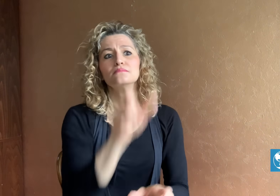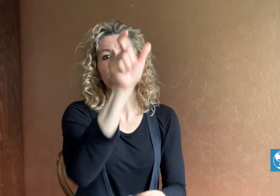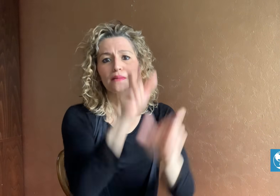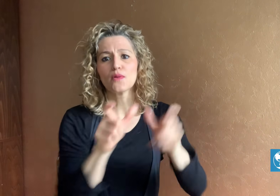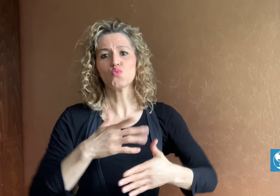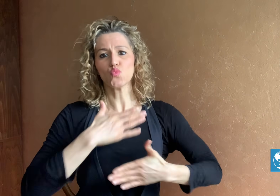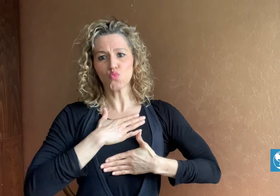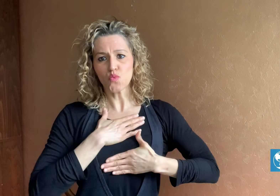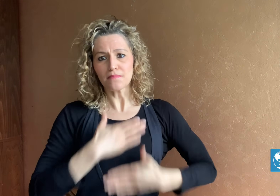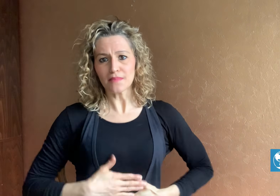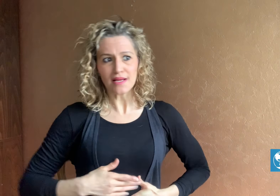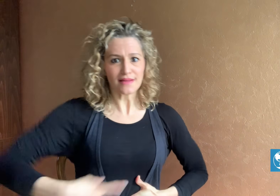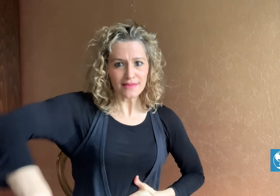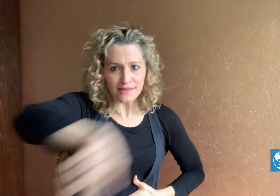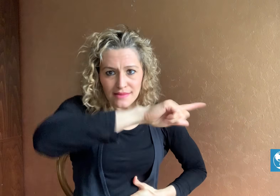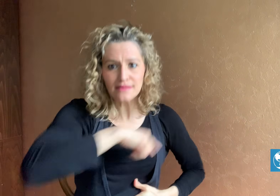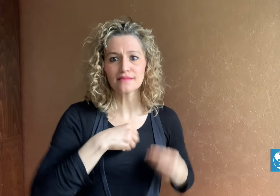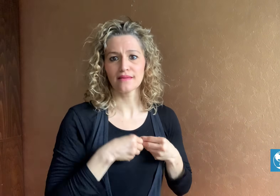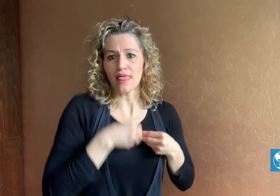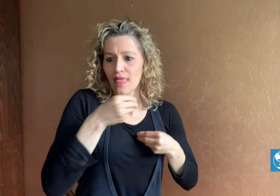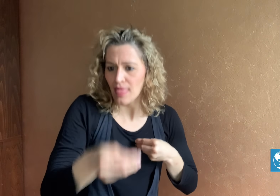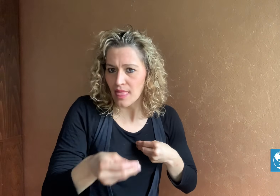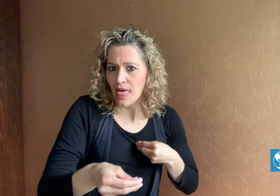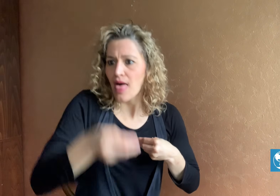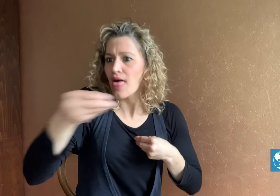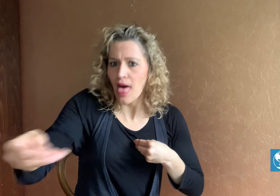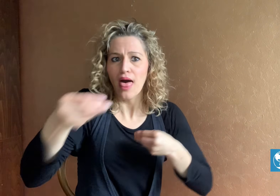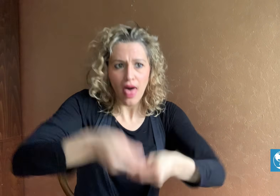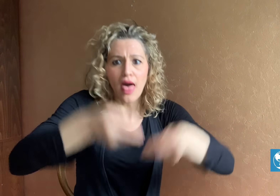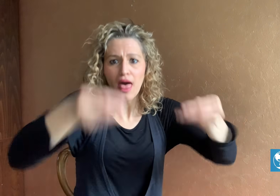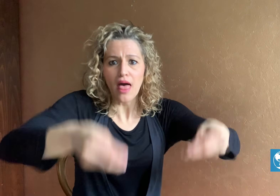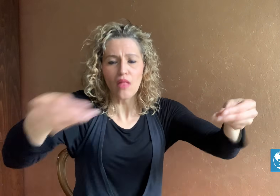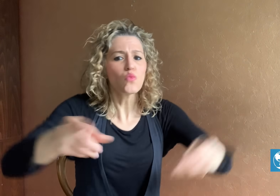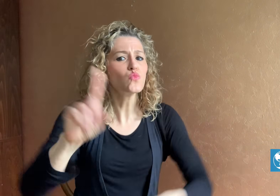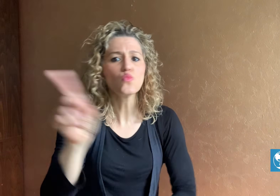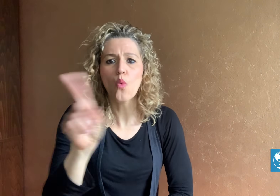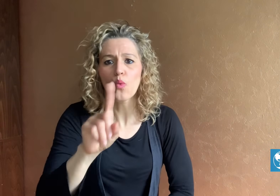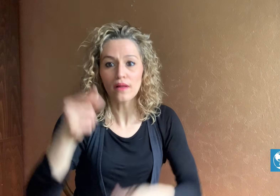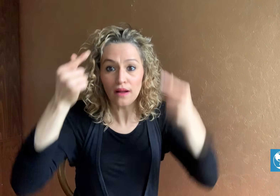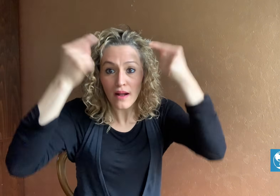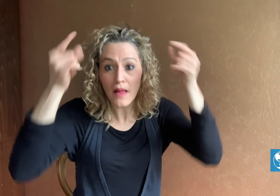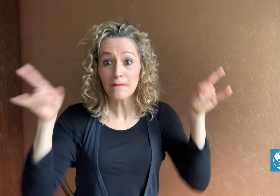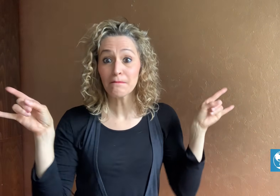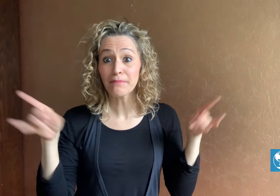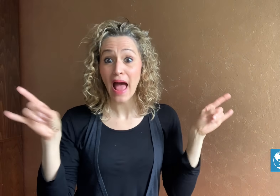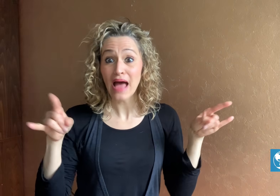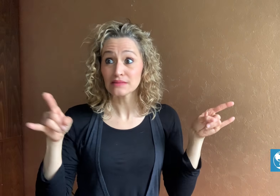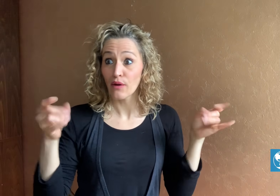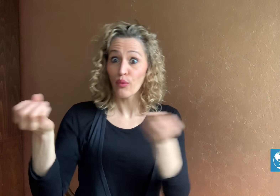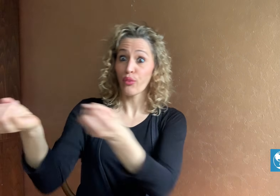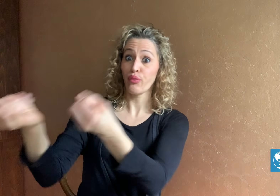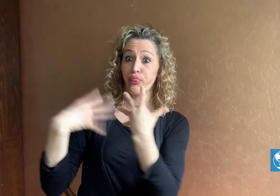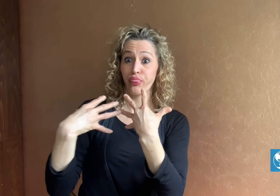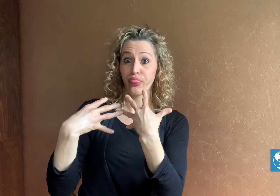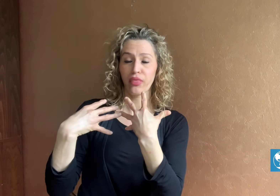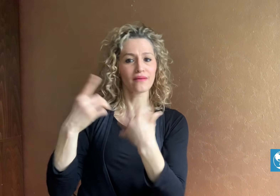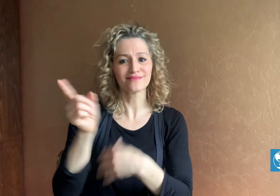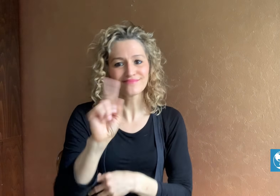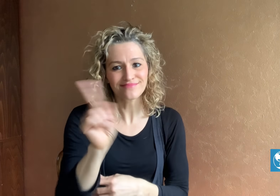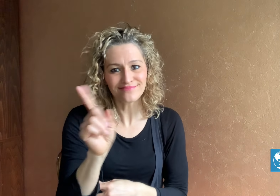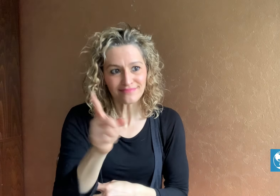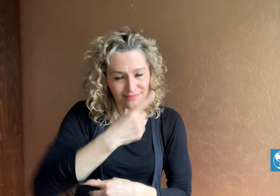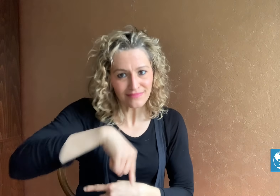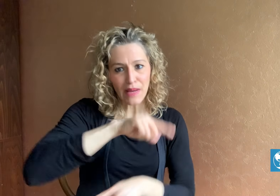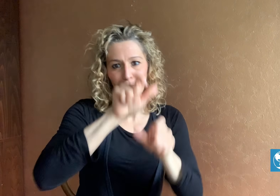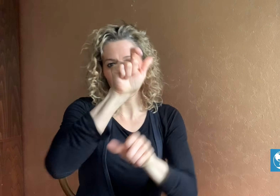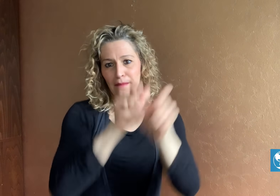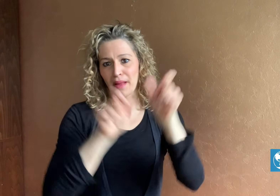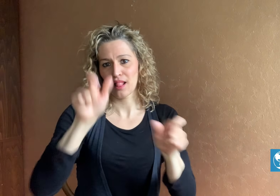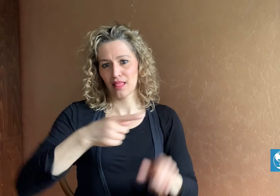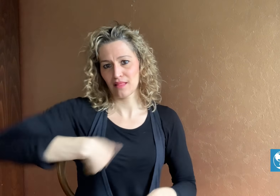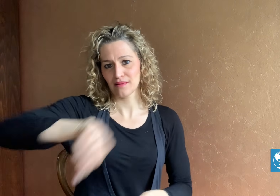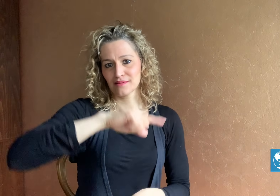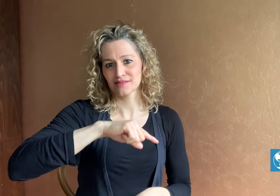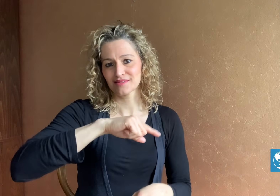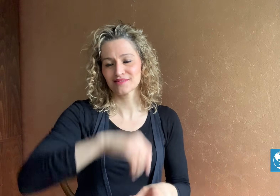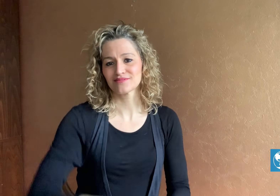it is humans that transmit COVID-19 to other humans, not bats.